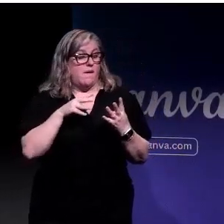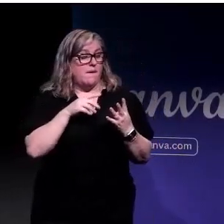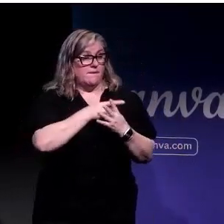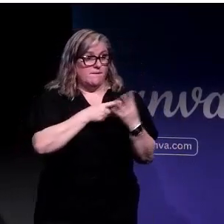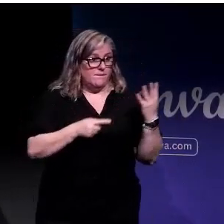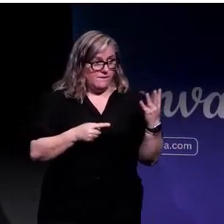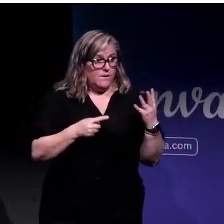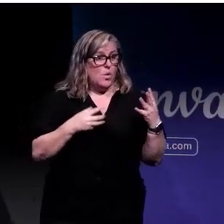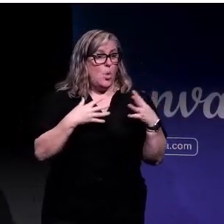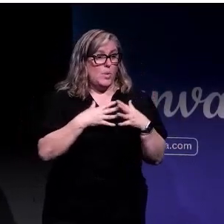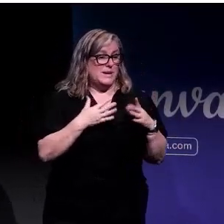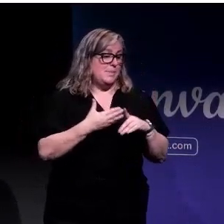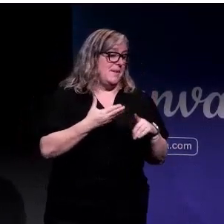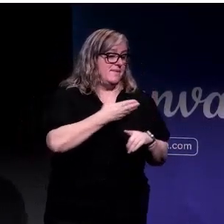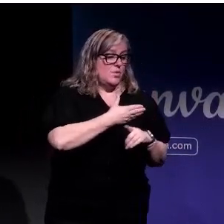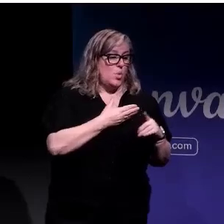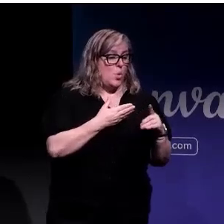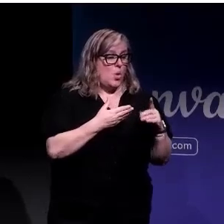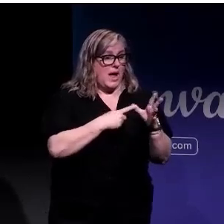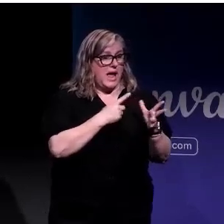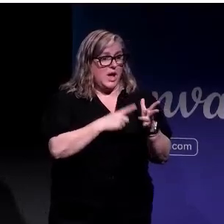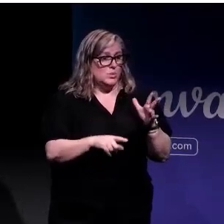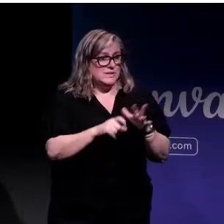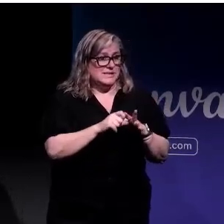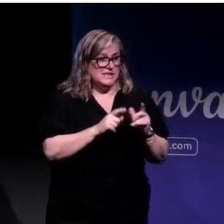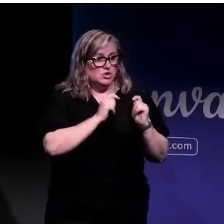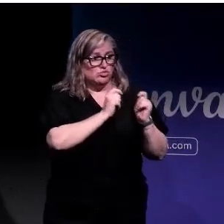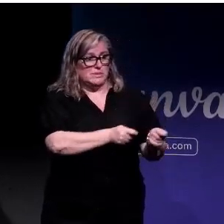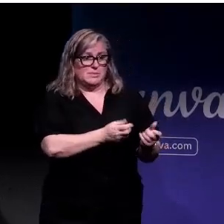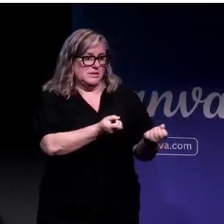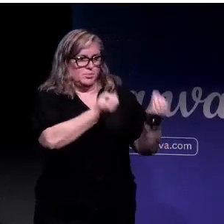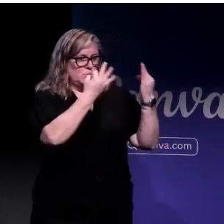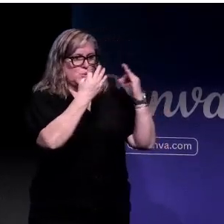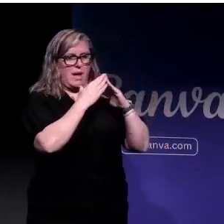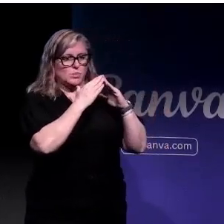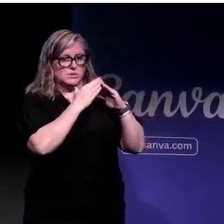treatment they were facing, they were homeless, sorry, and an additional